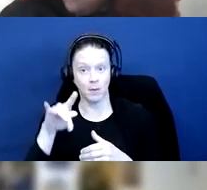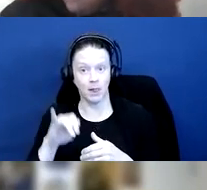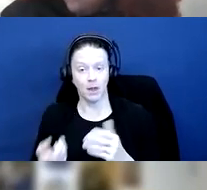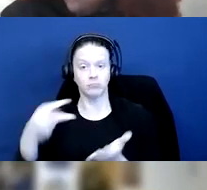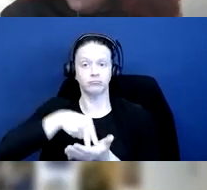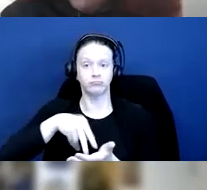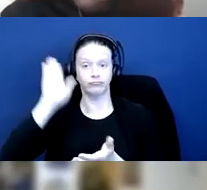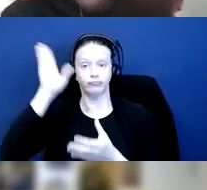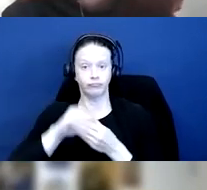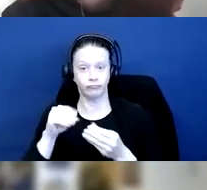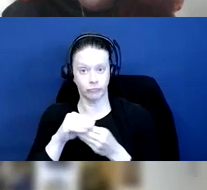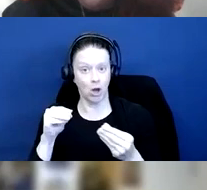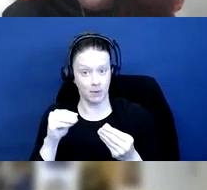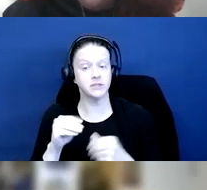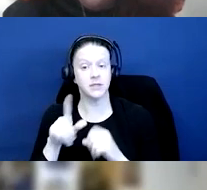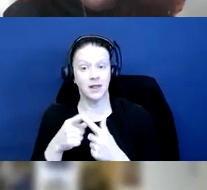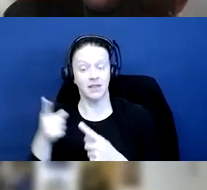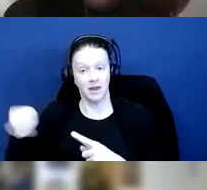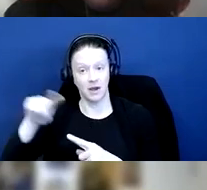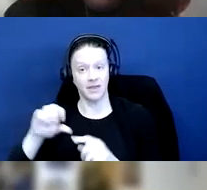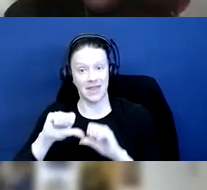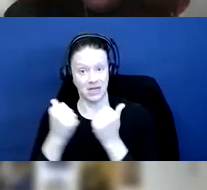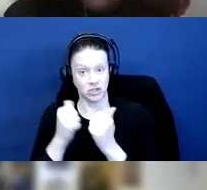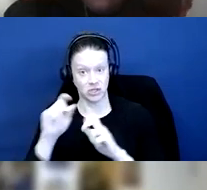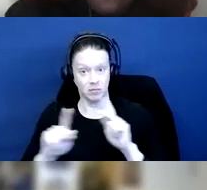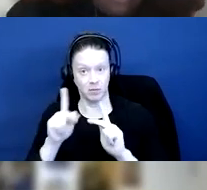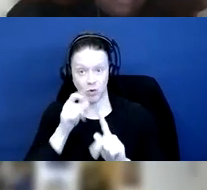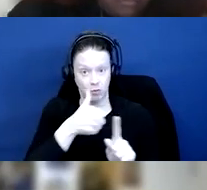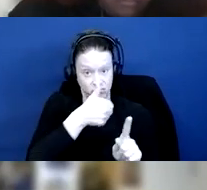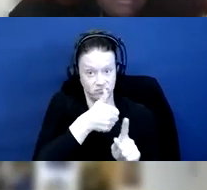the agency people who are finalizing the rules